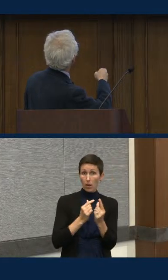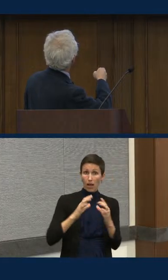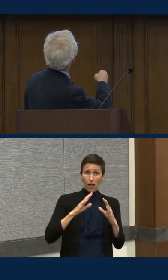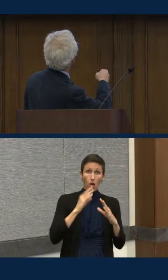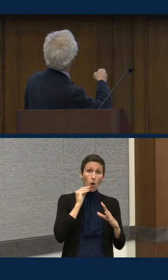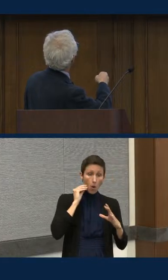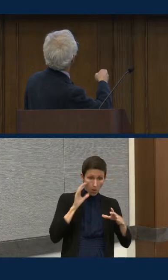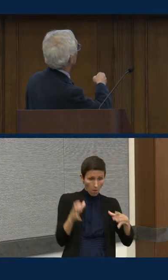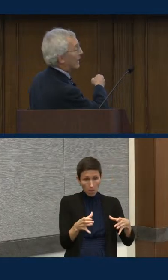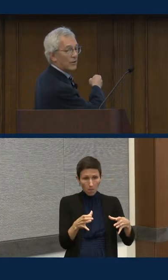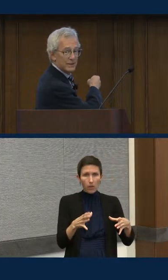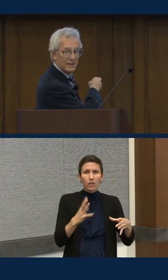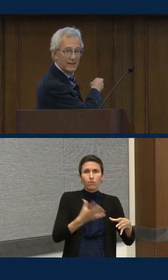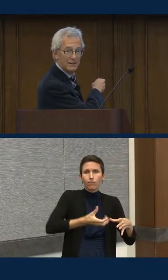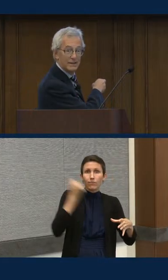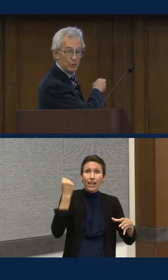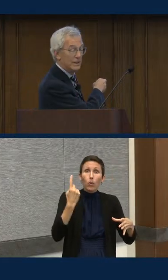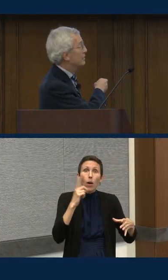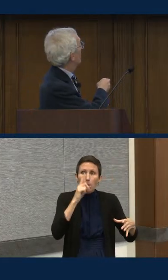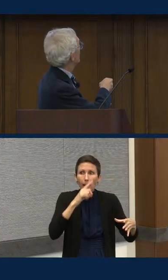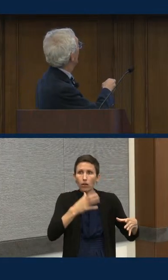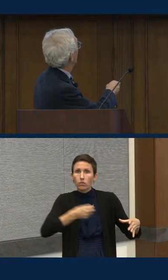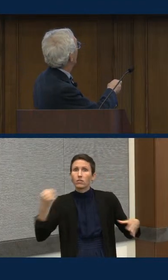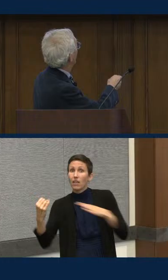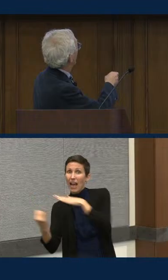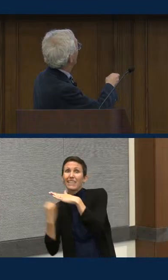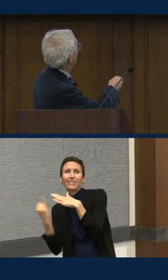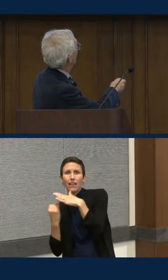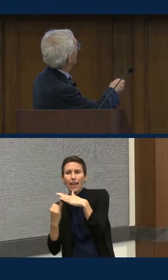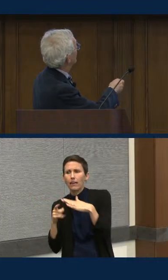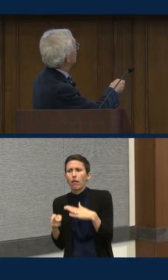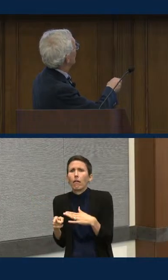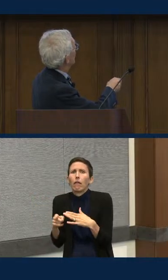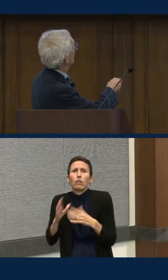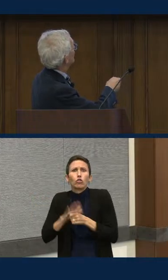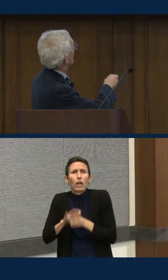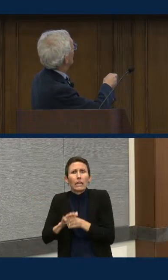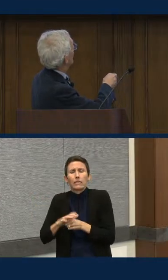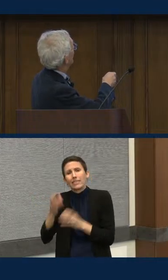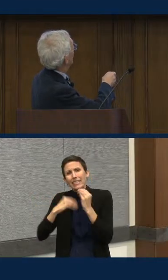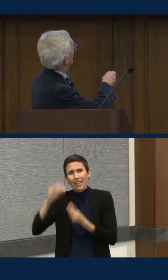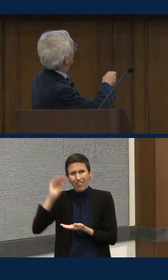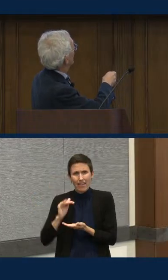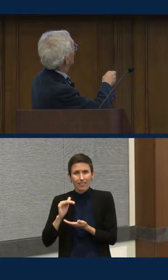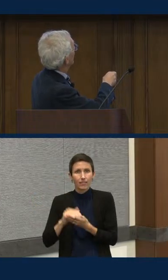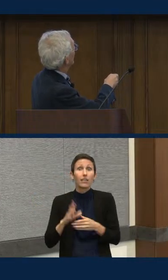in individual housing. They don't eat as much. Look at this